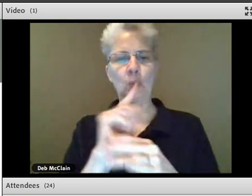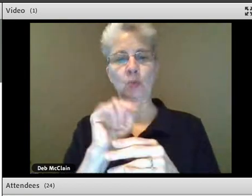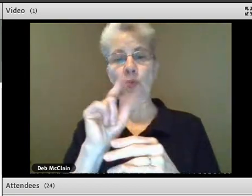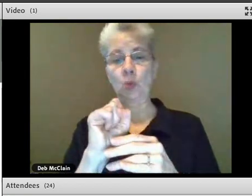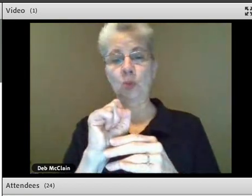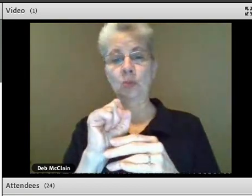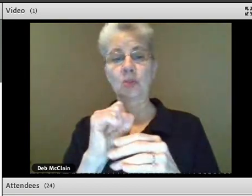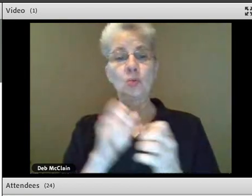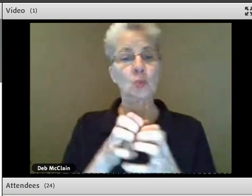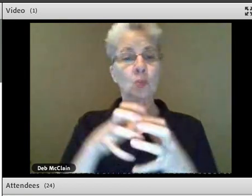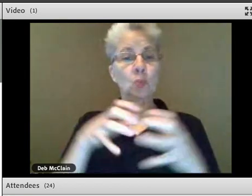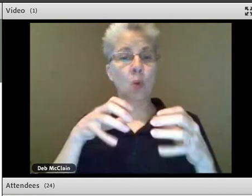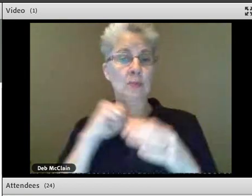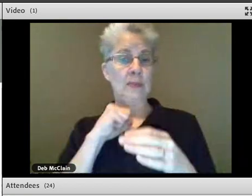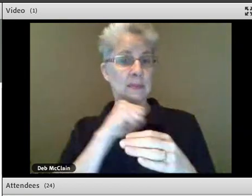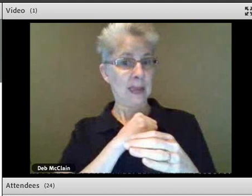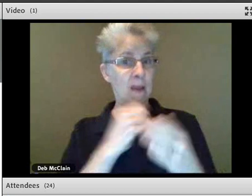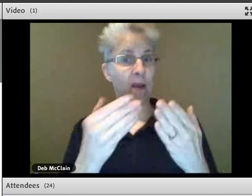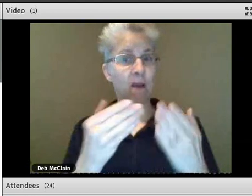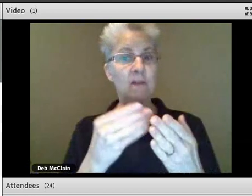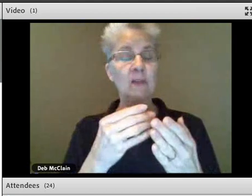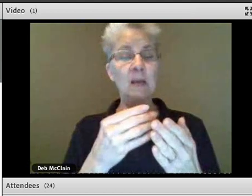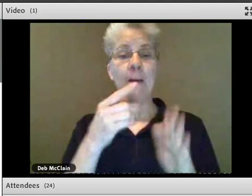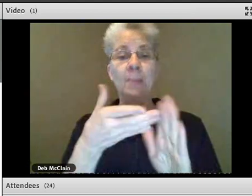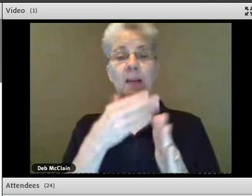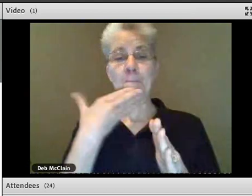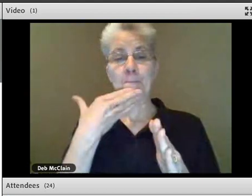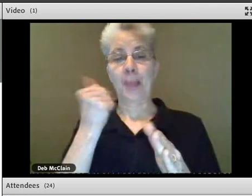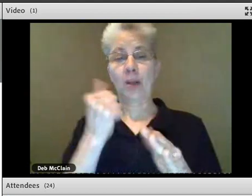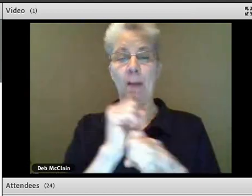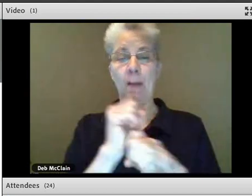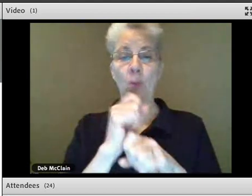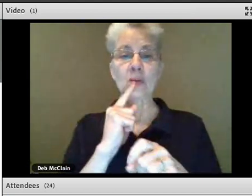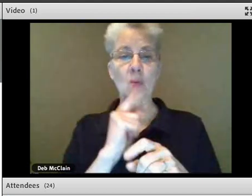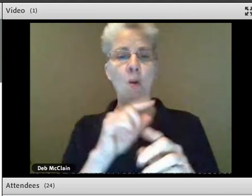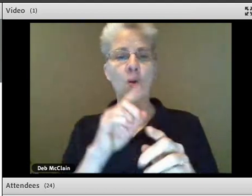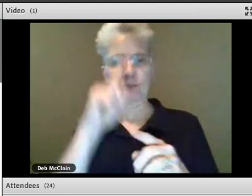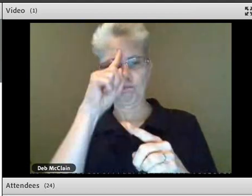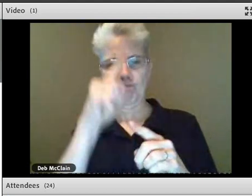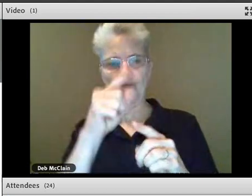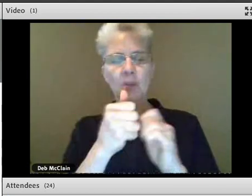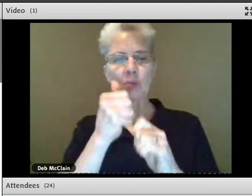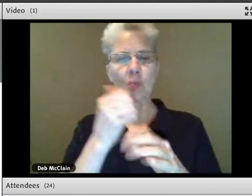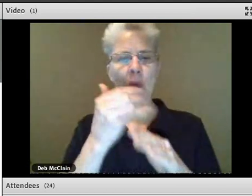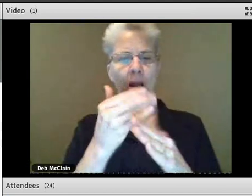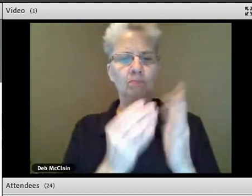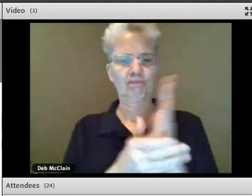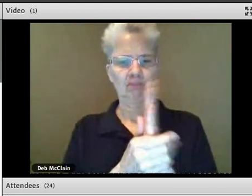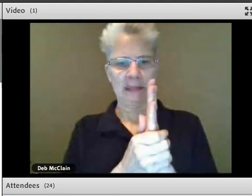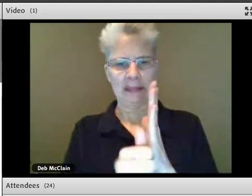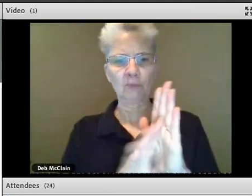or make them more efficient employees or more educated employees and grow their skill set or do the same thing for patrons,